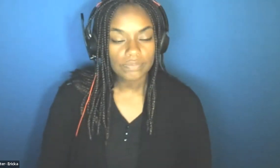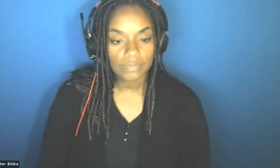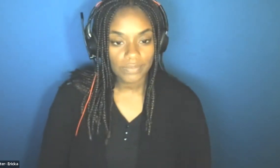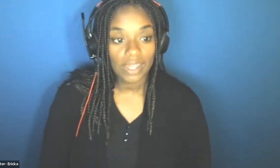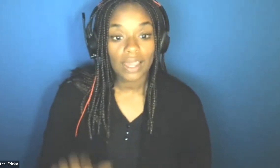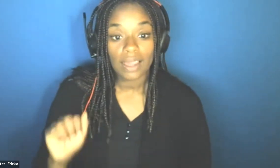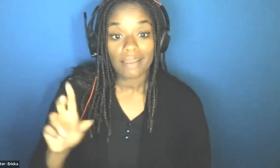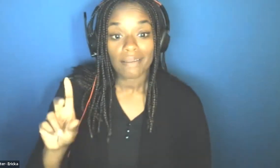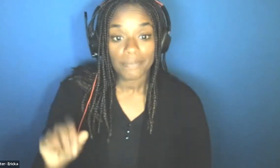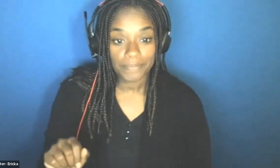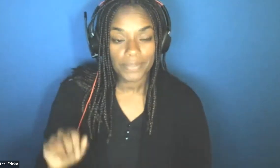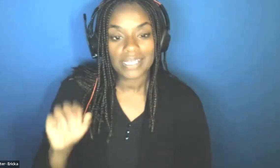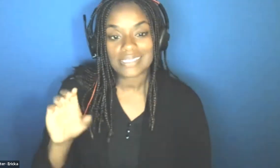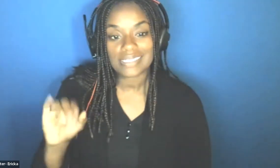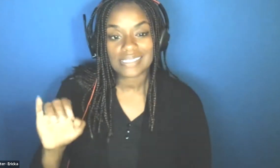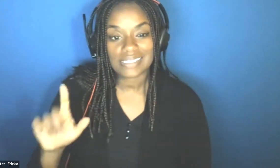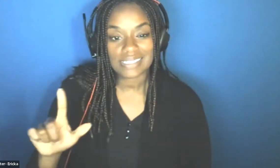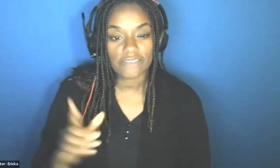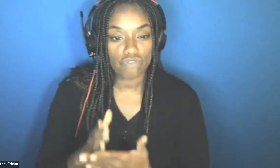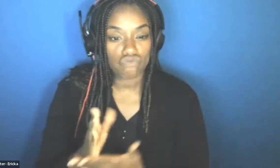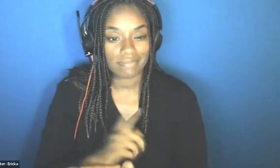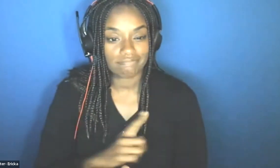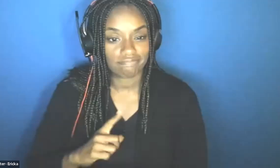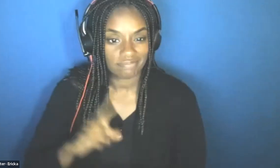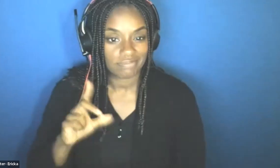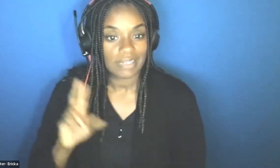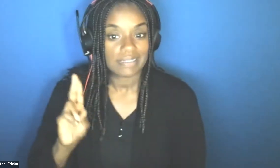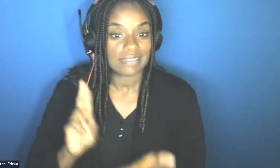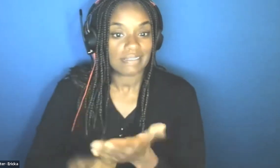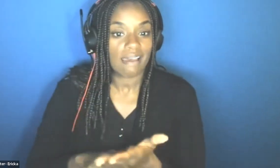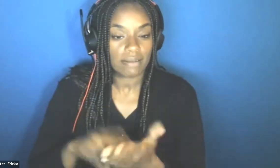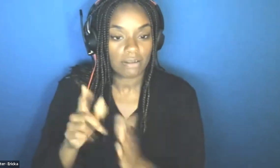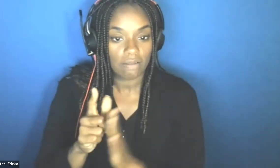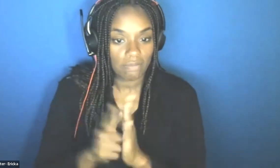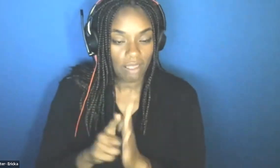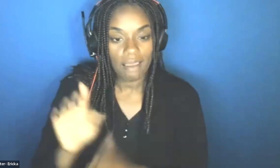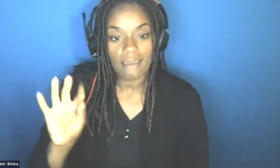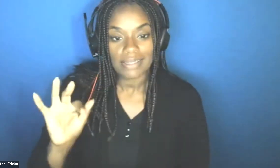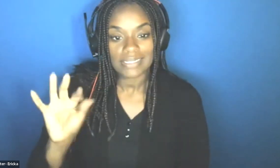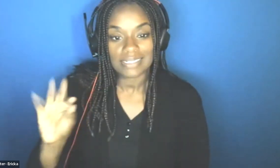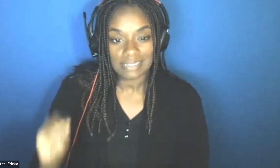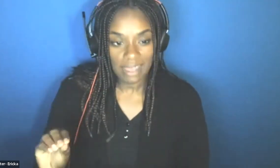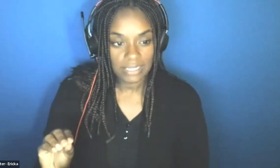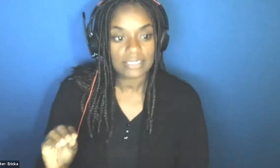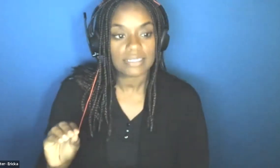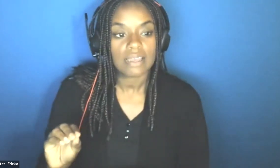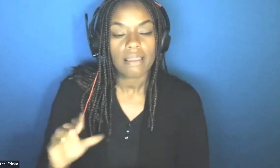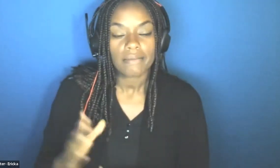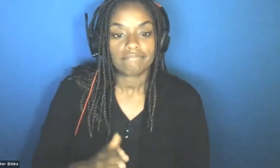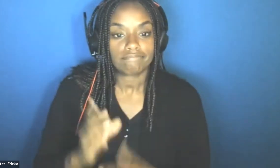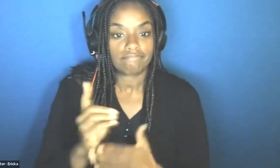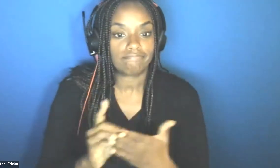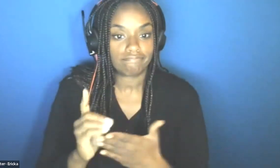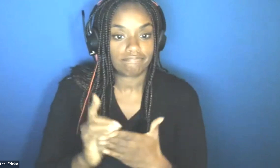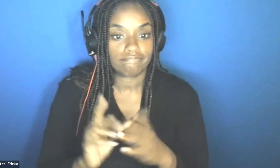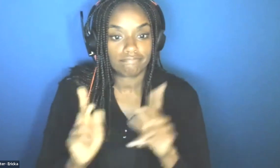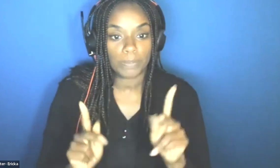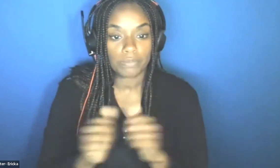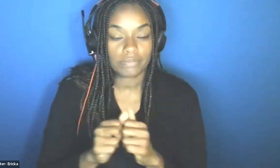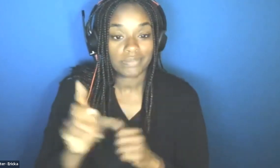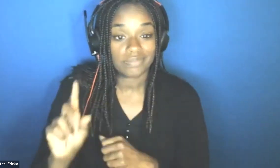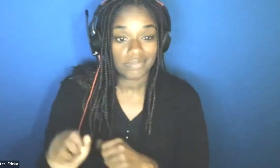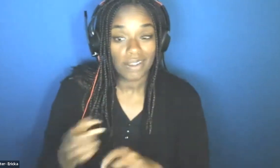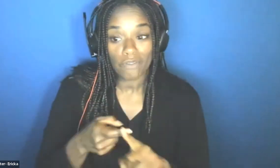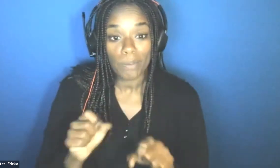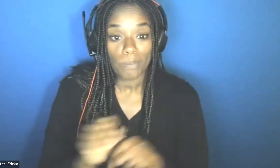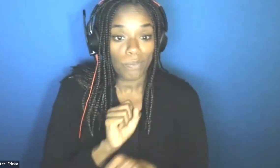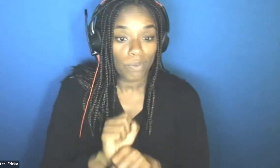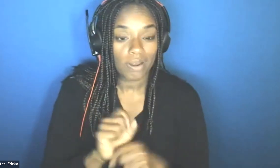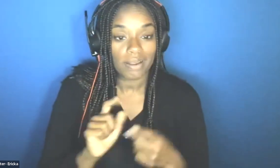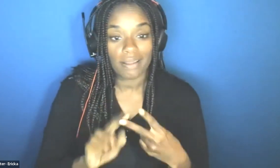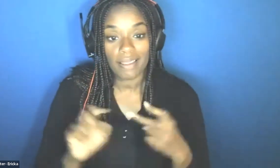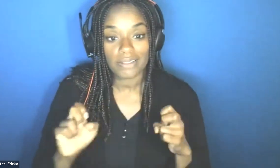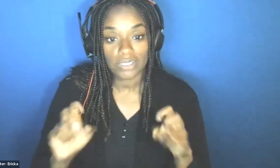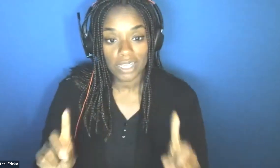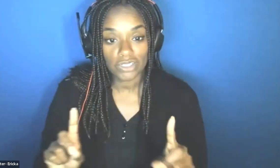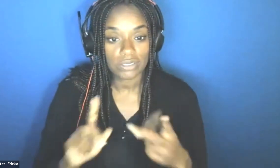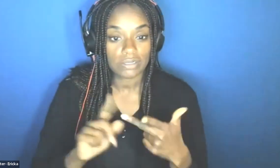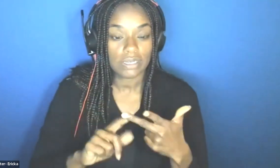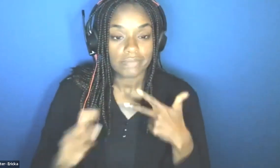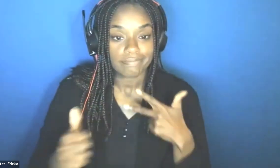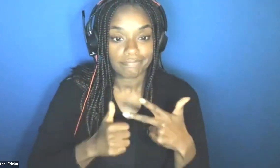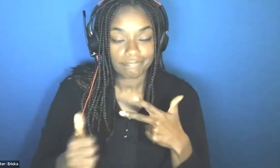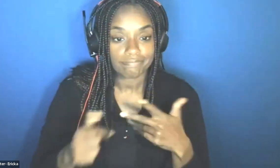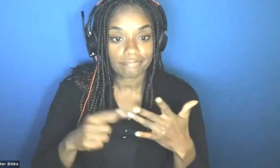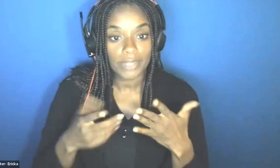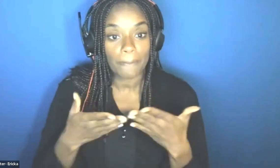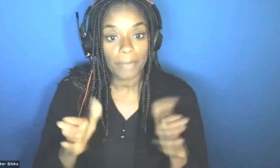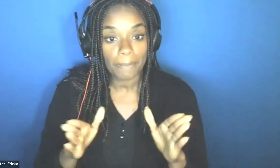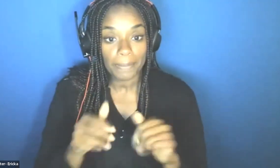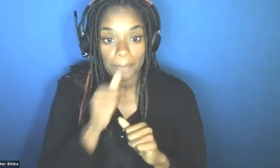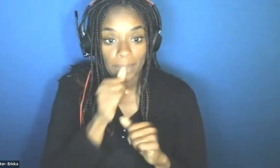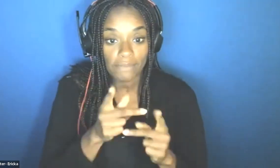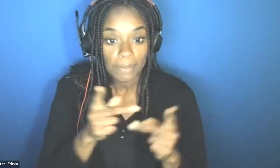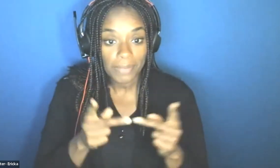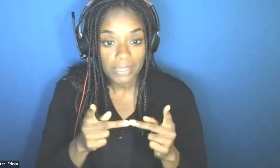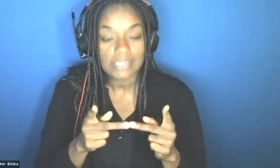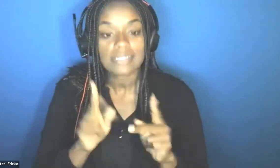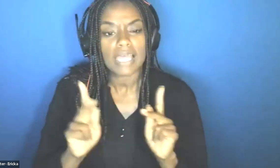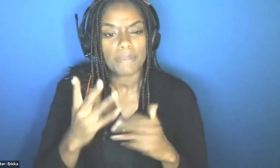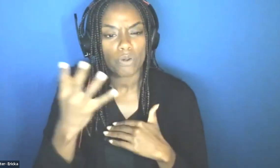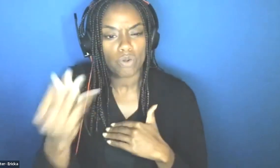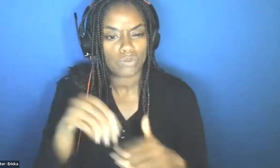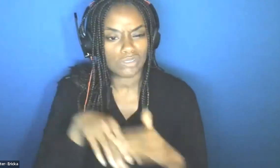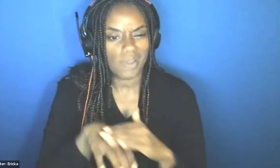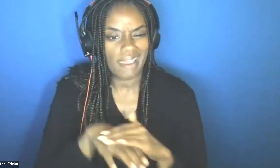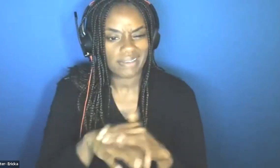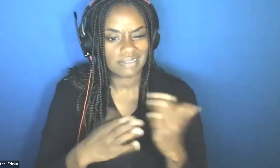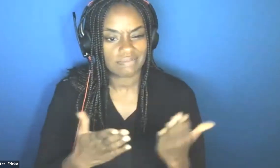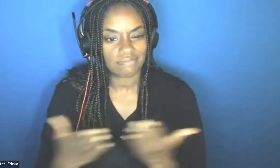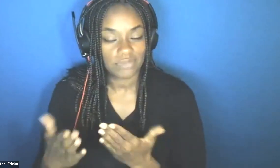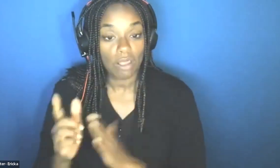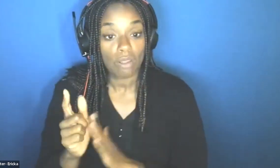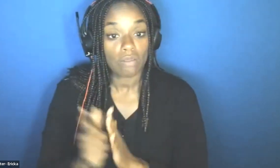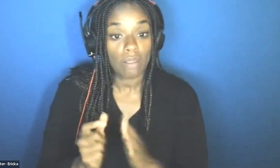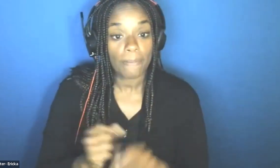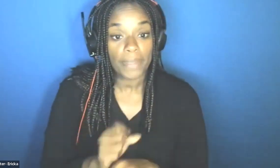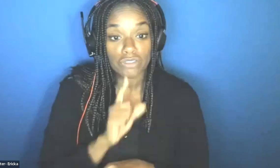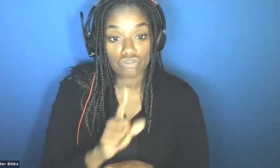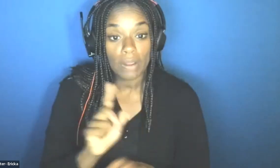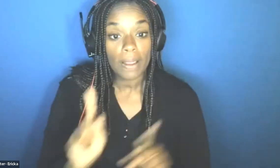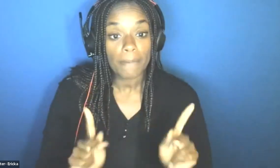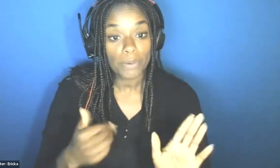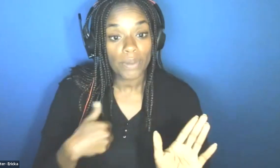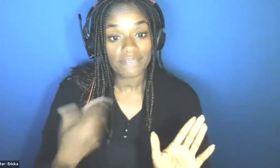It's a law that people with disabilities have the same rights and opportunities as anybody else, including people with addiction to alcohol or people who are in recovery from opioid or substance abuse disorders.